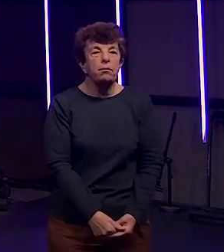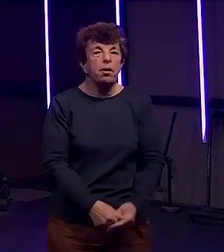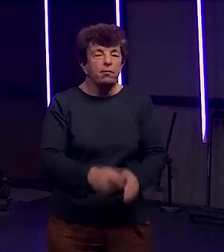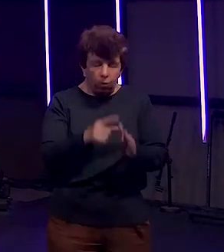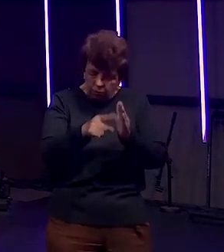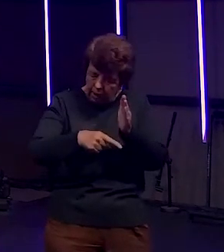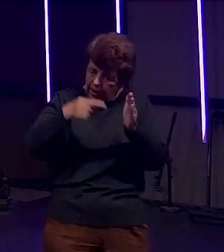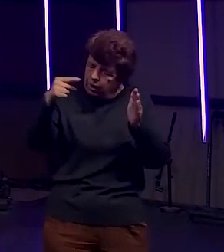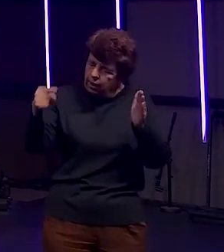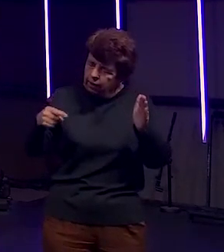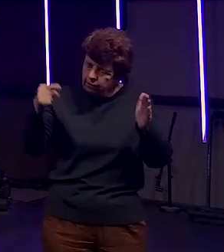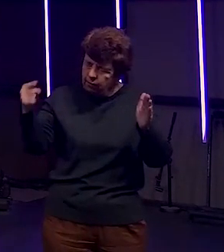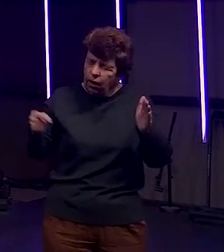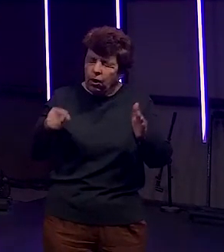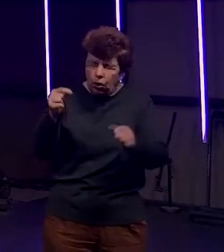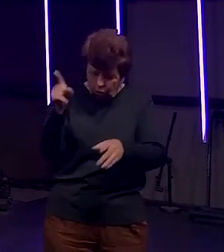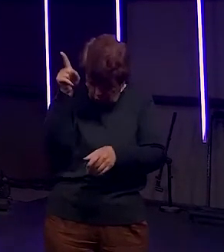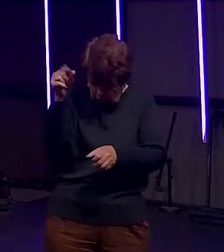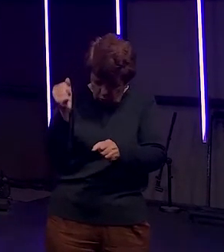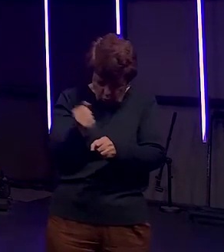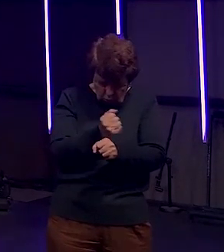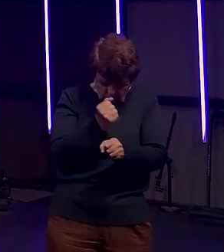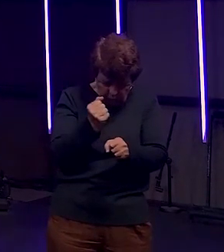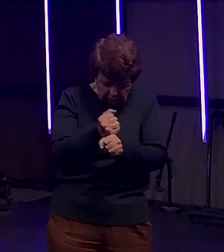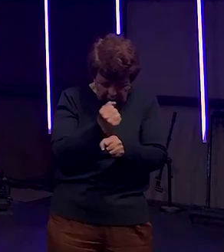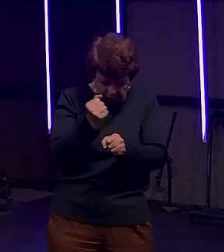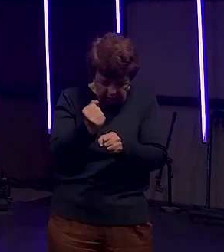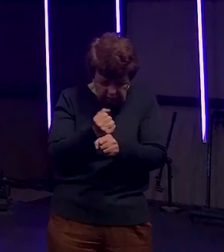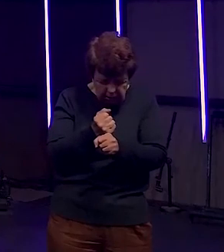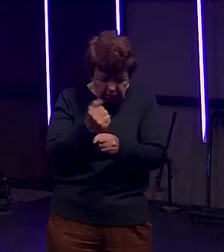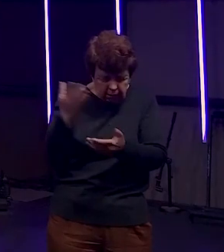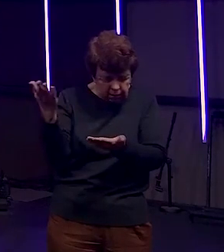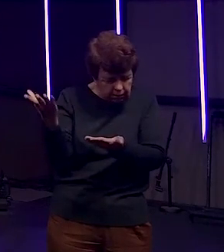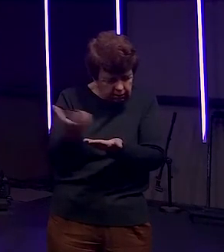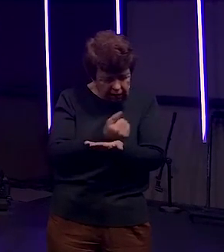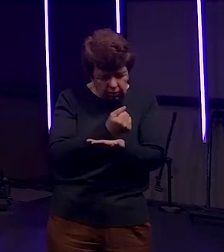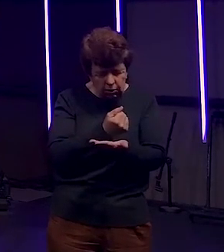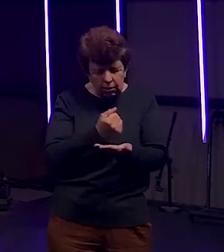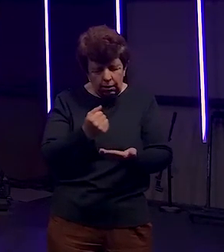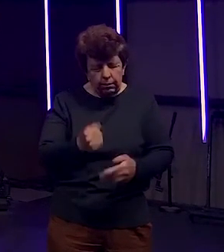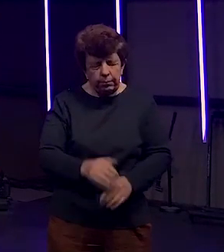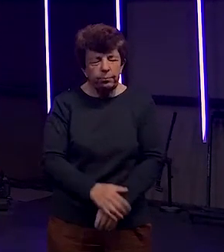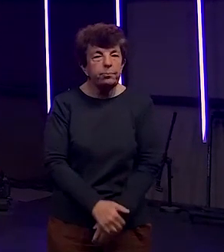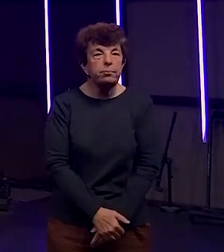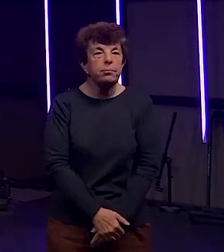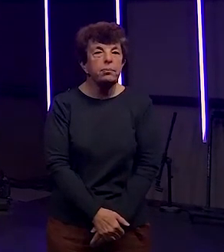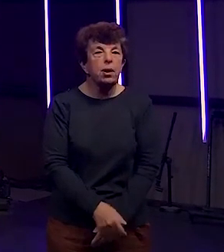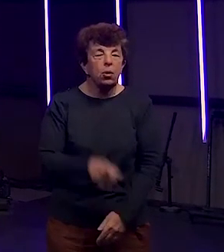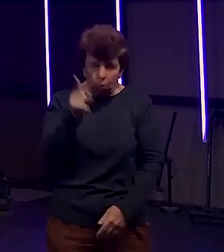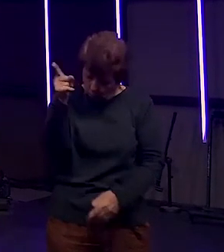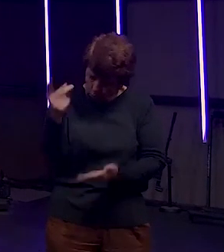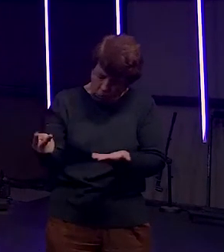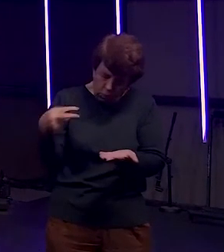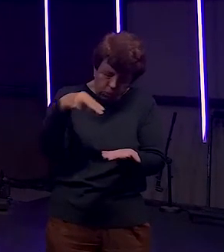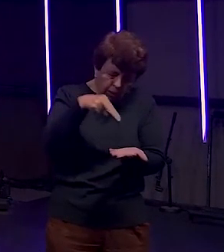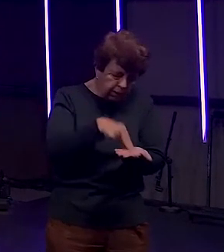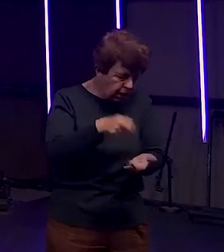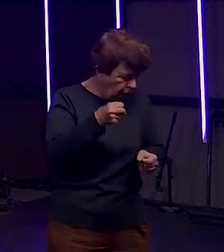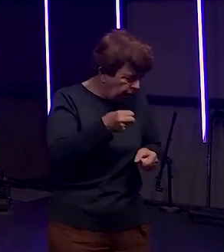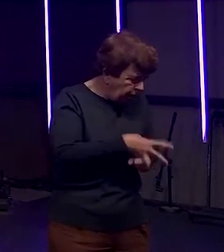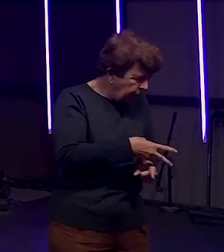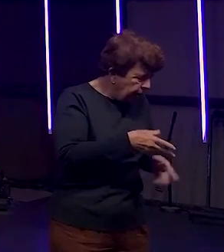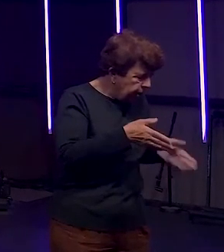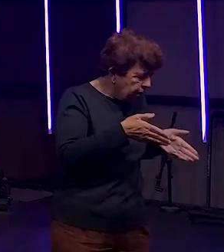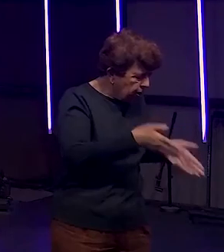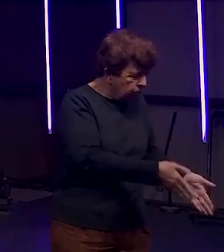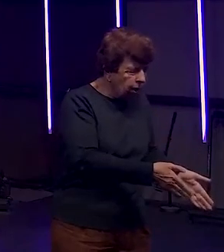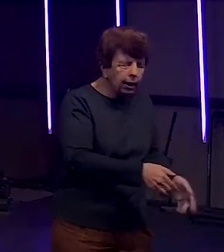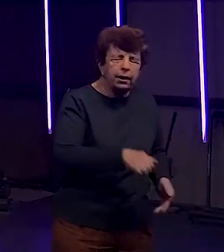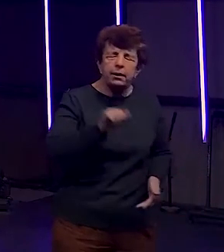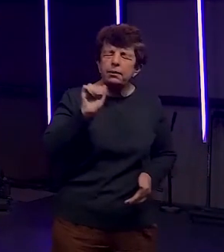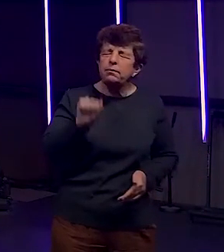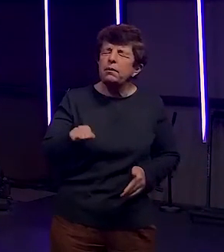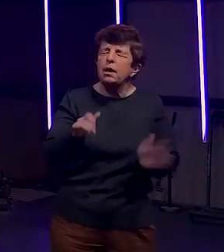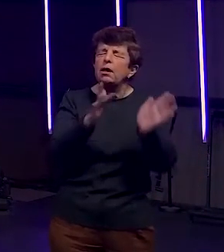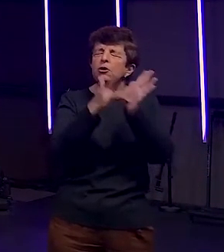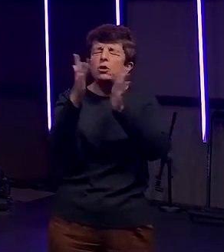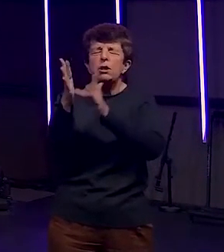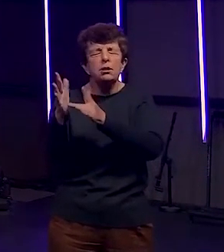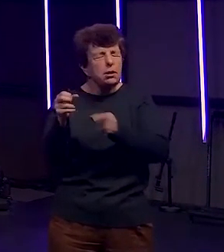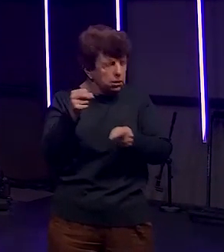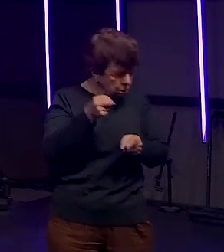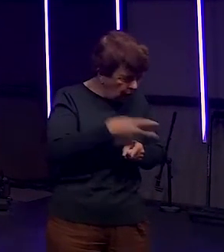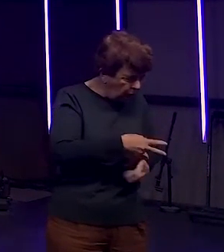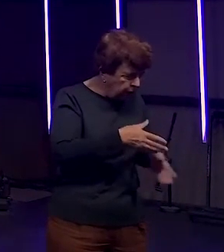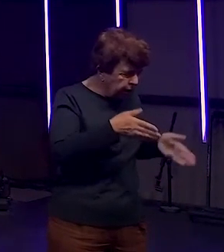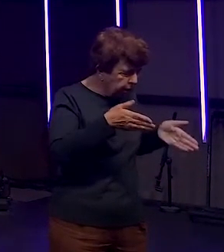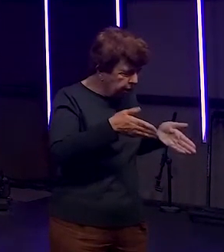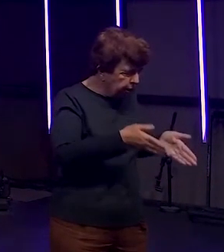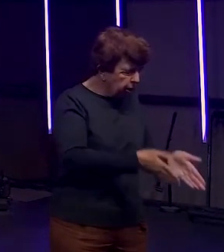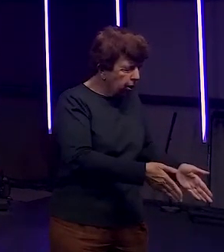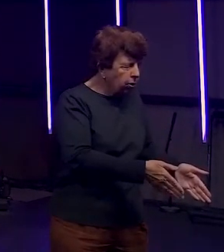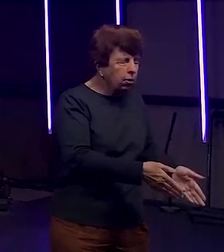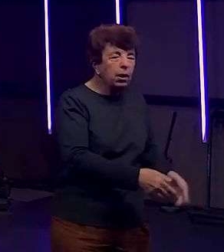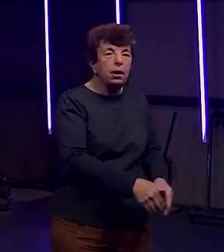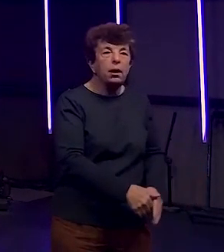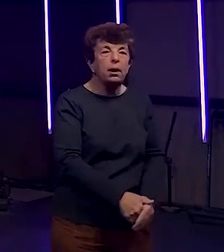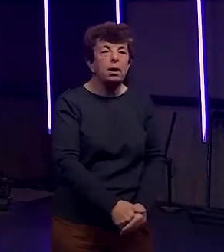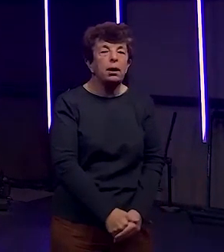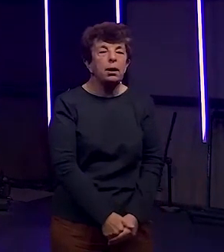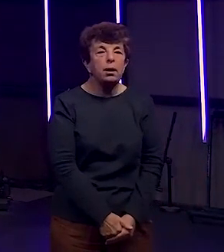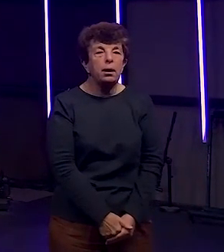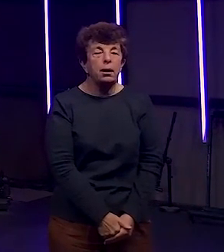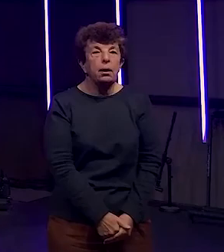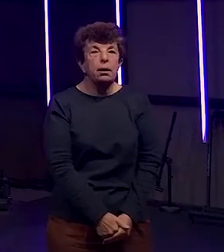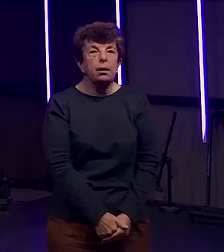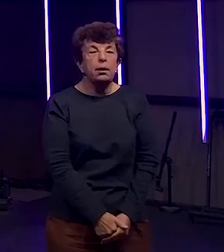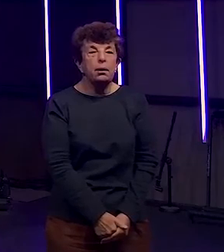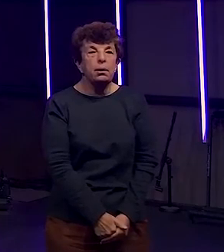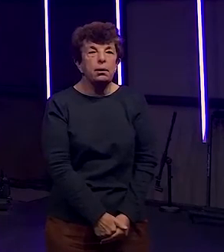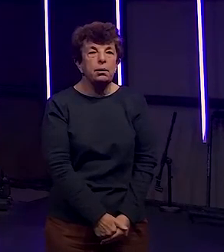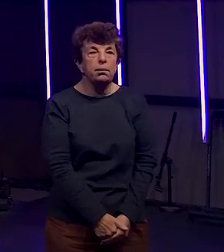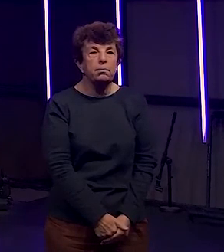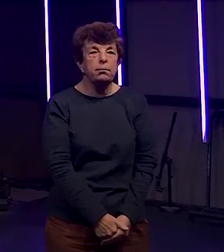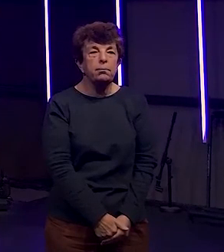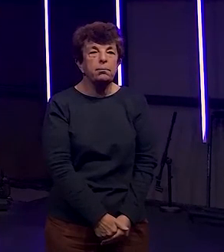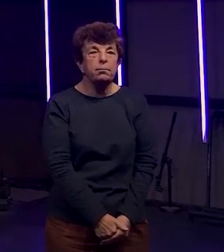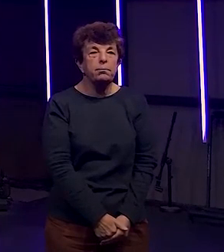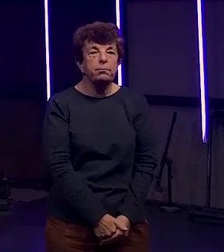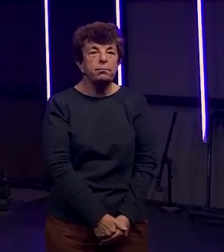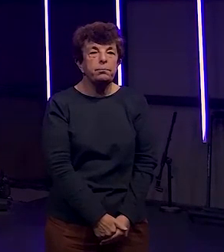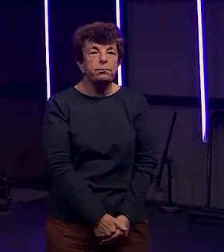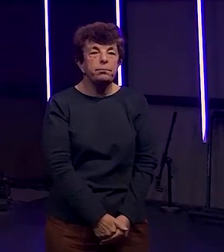Forever author of salvation He rose and conquered the grave Jesus conquered the grave